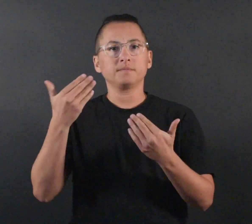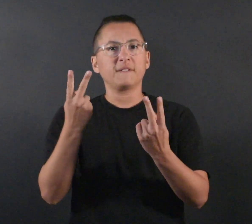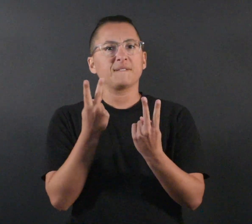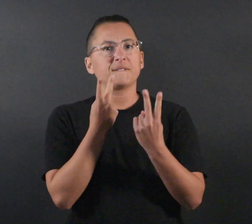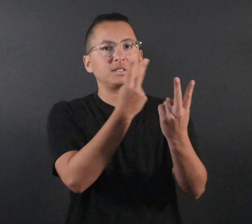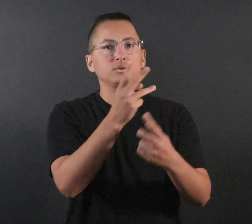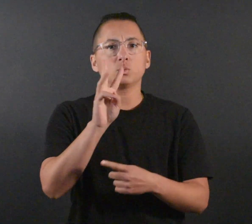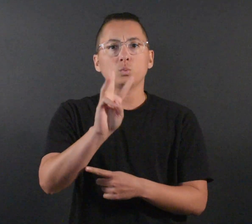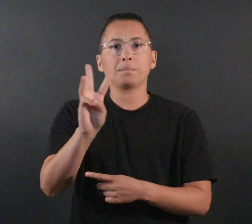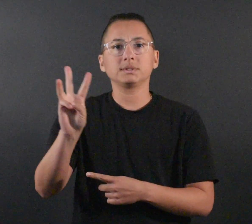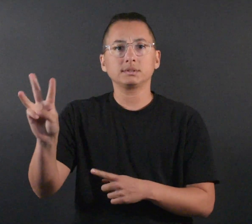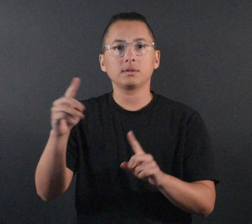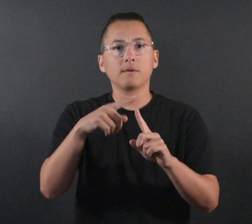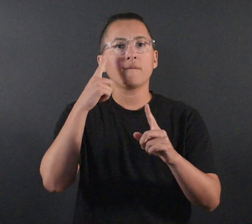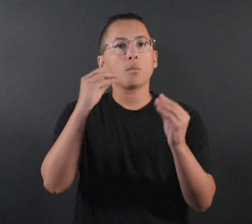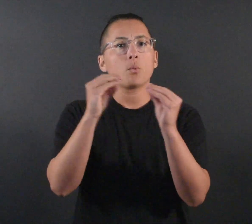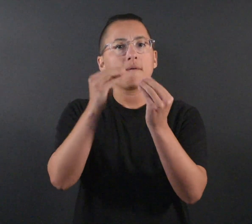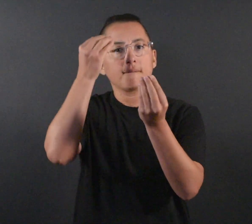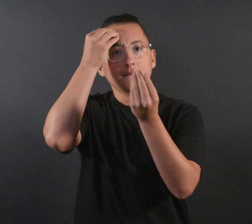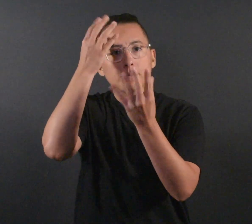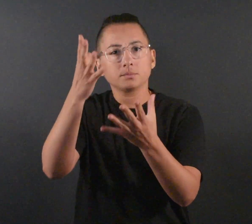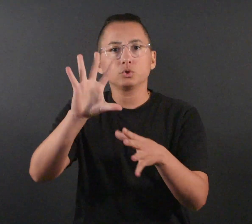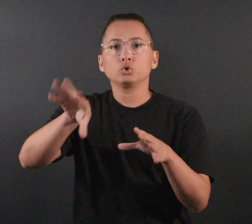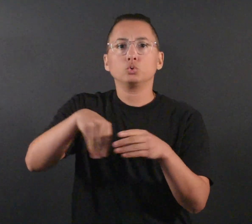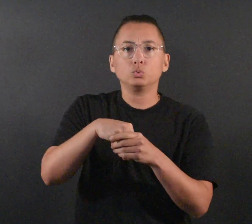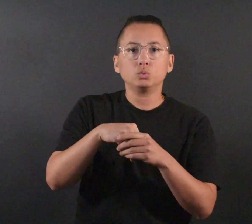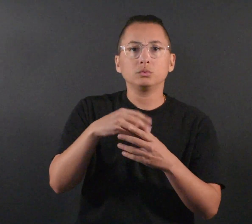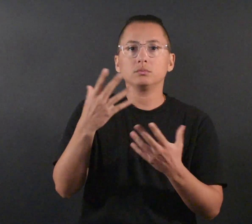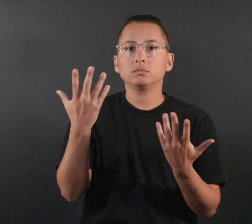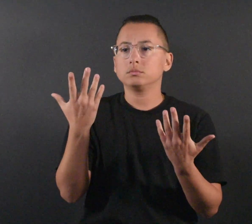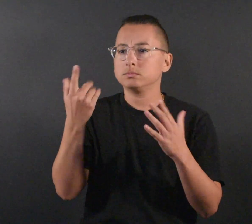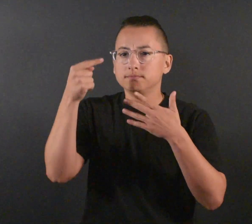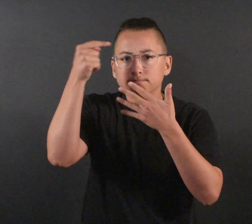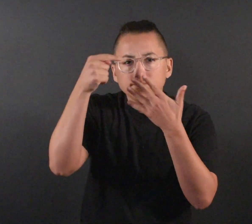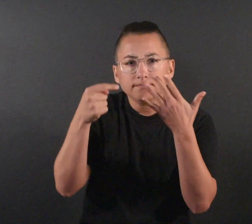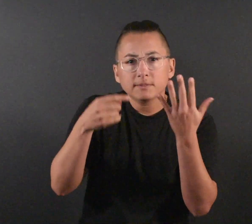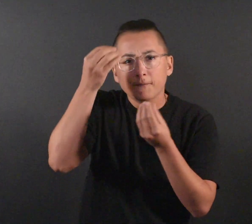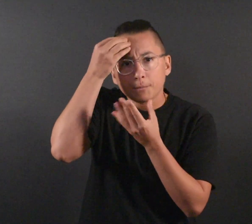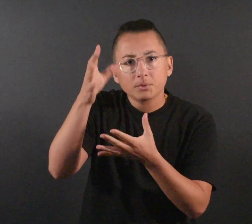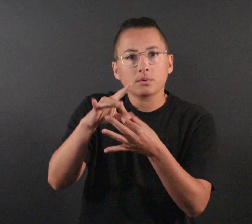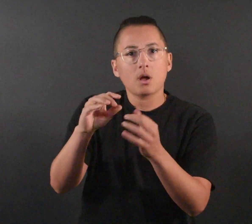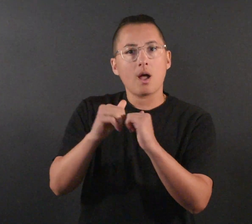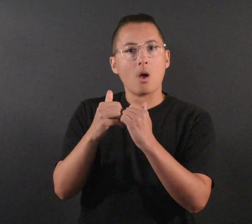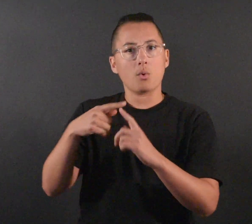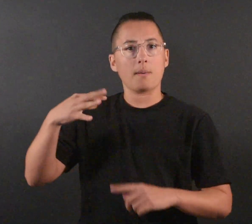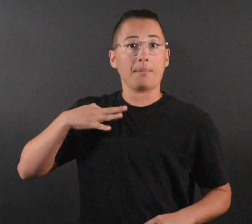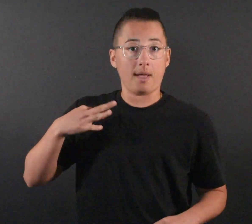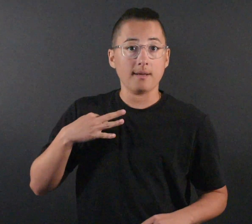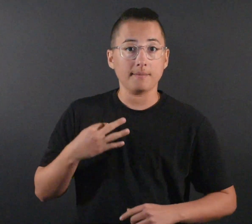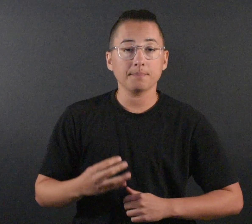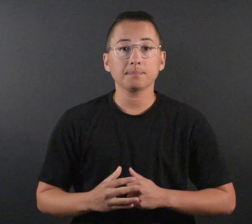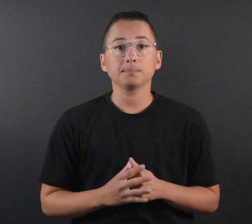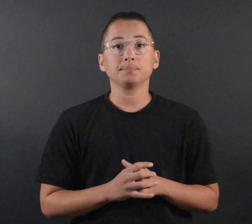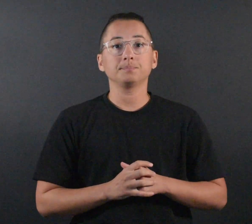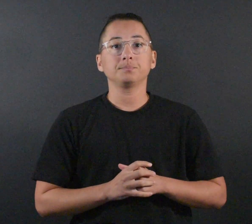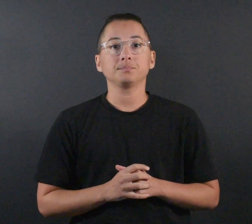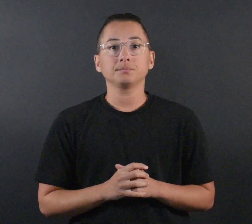Visit the AGRI Urban Grants web page for more information, including detailed information